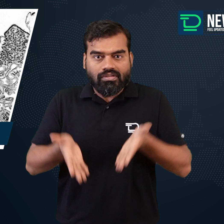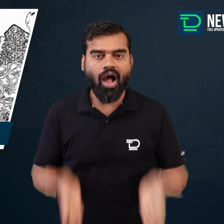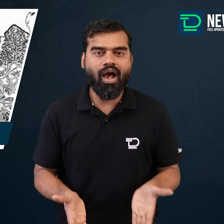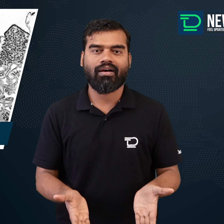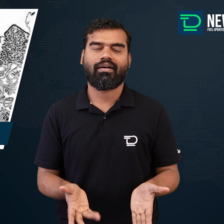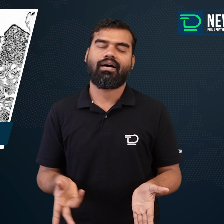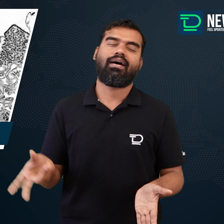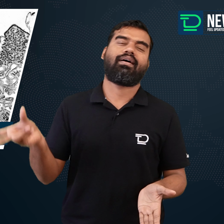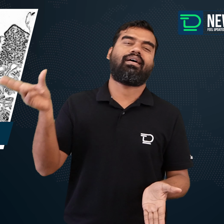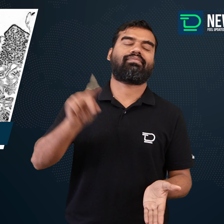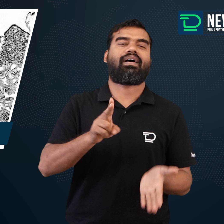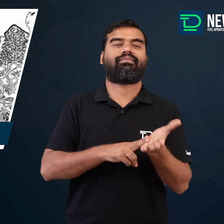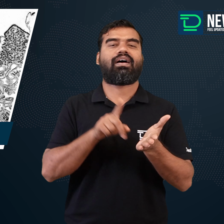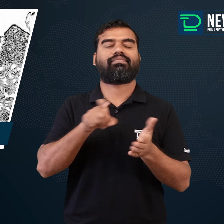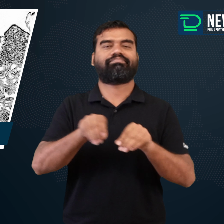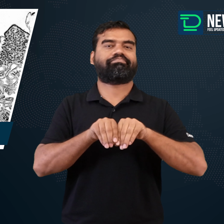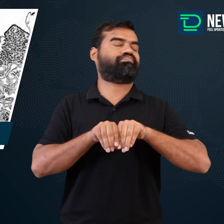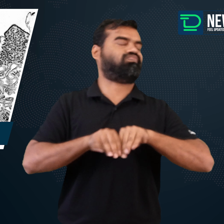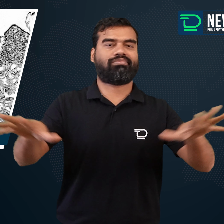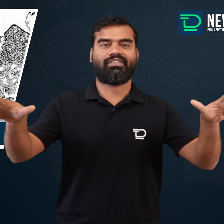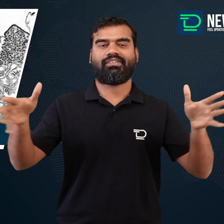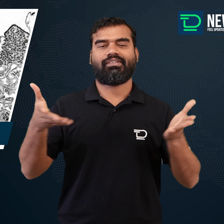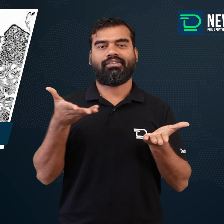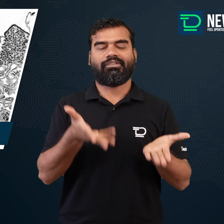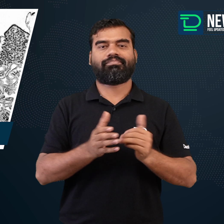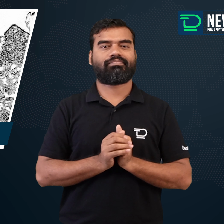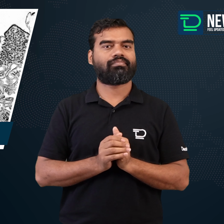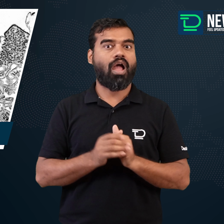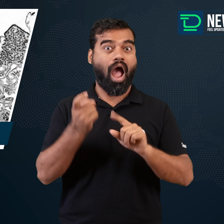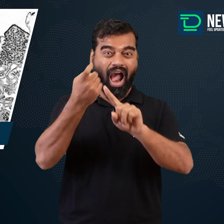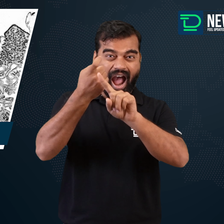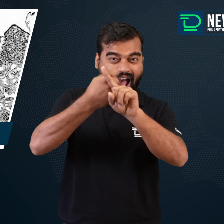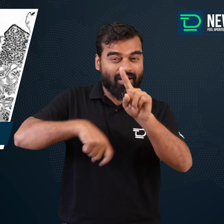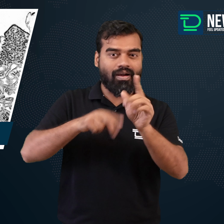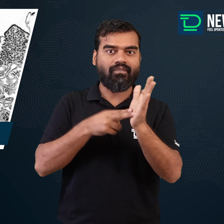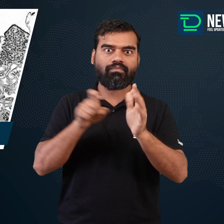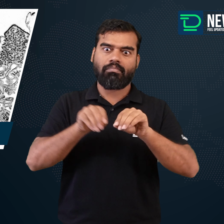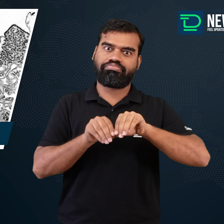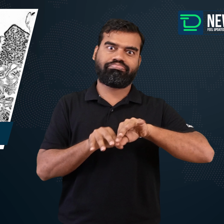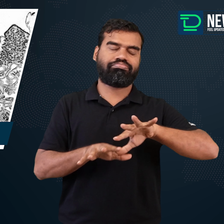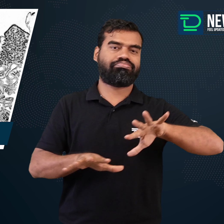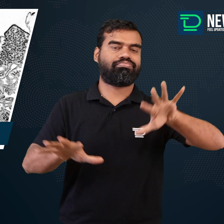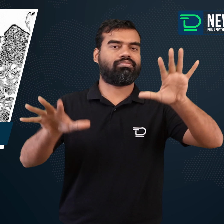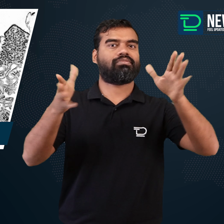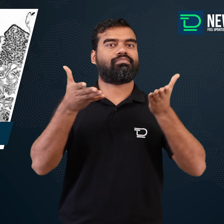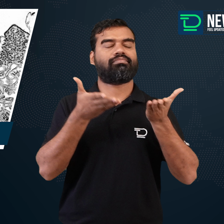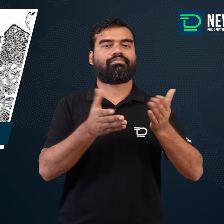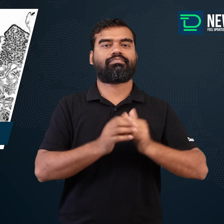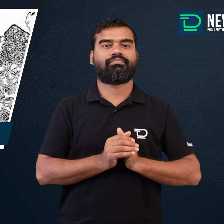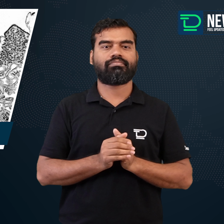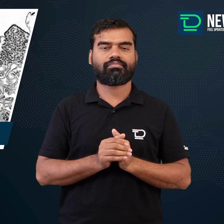And now again, the Nipah virus has started spreading in the state of Kerala.